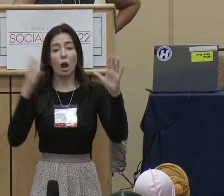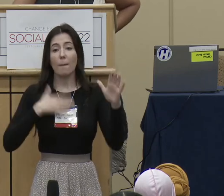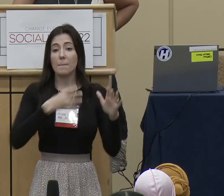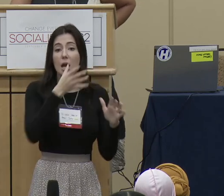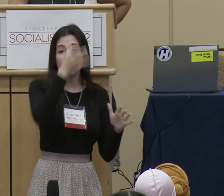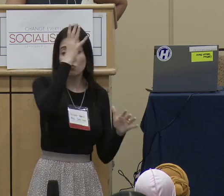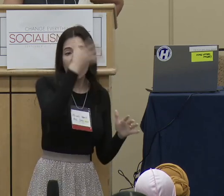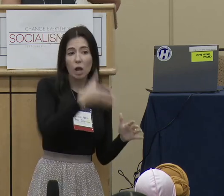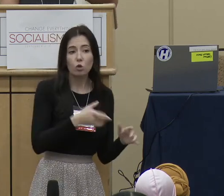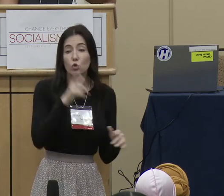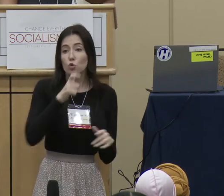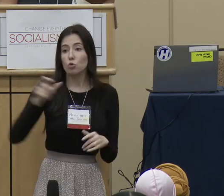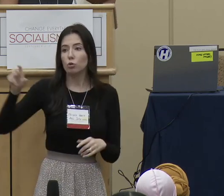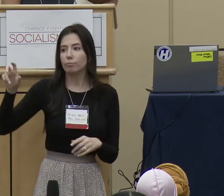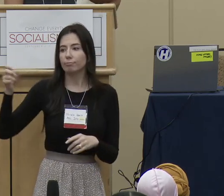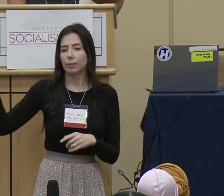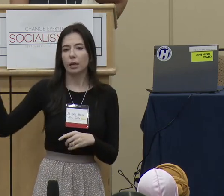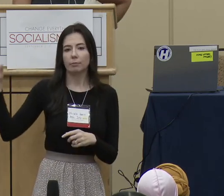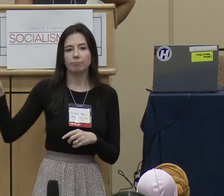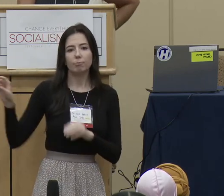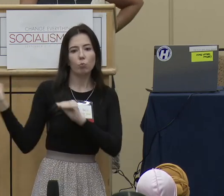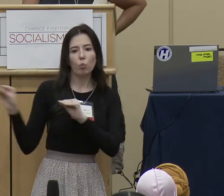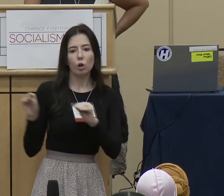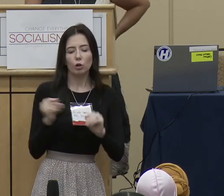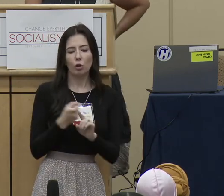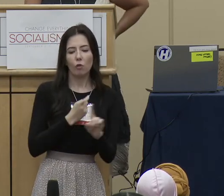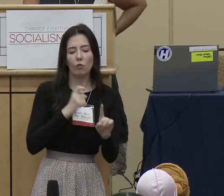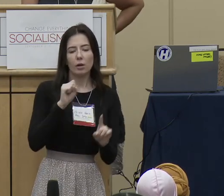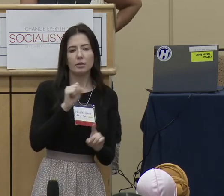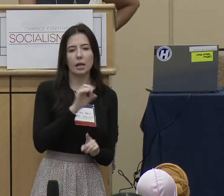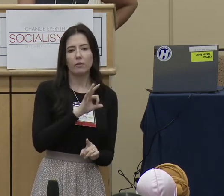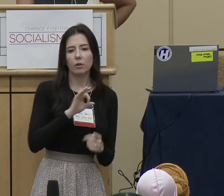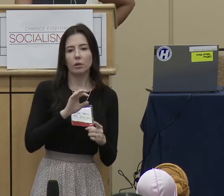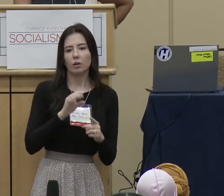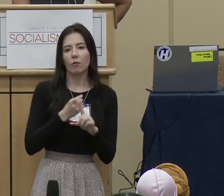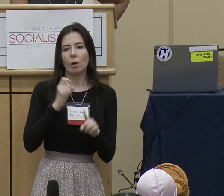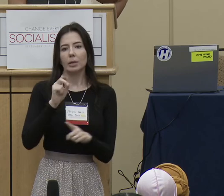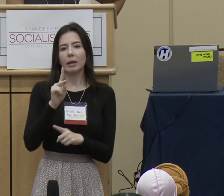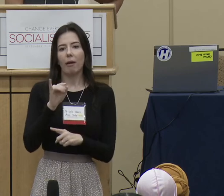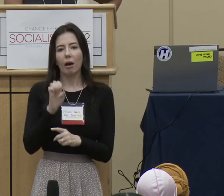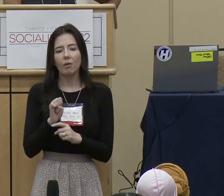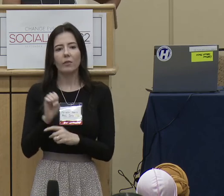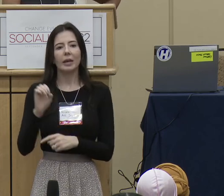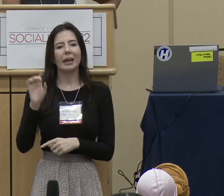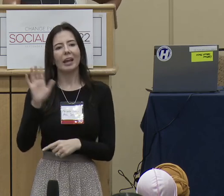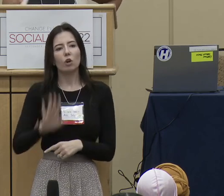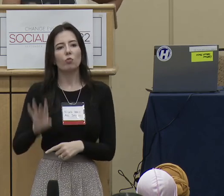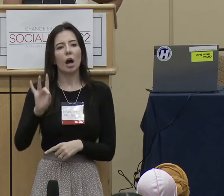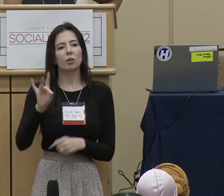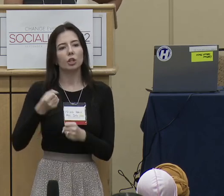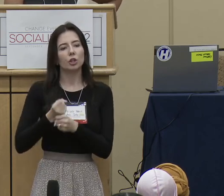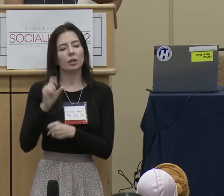imagination of my grandfather, who immigrate ed d to San